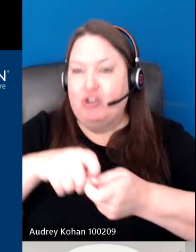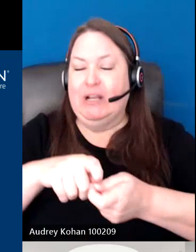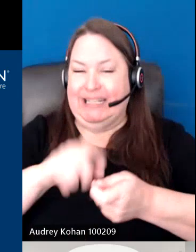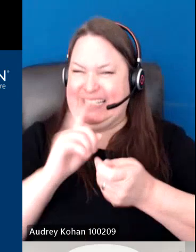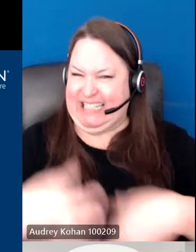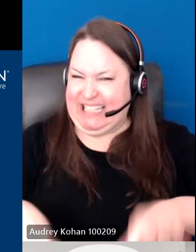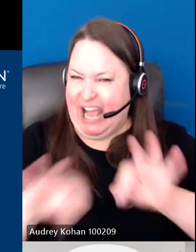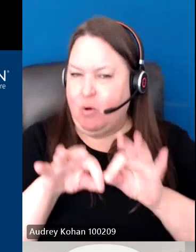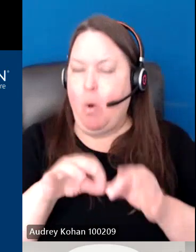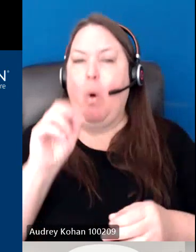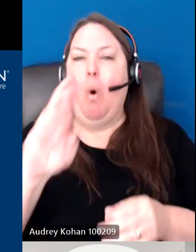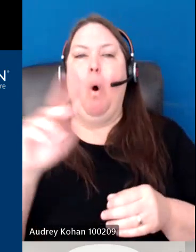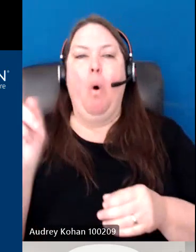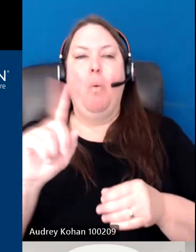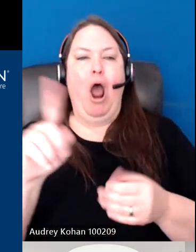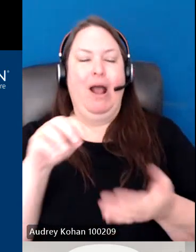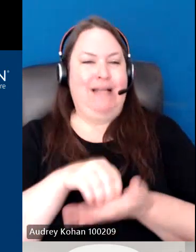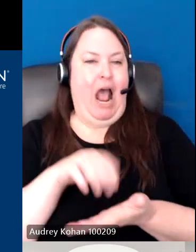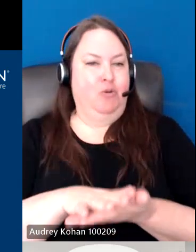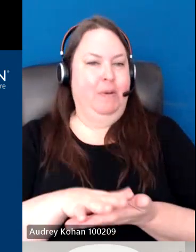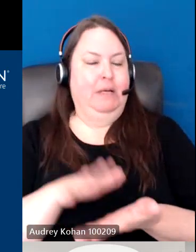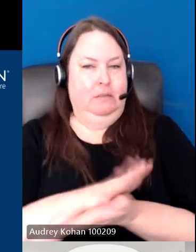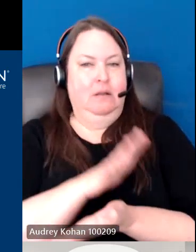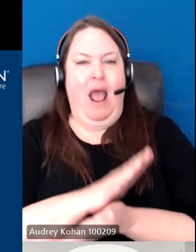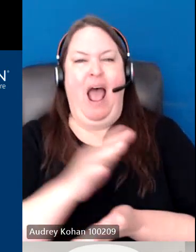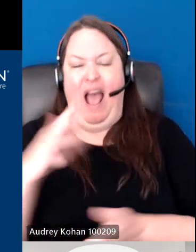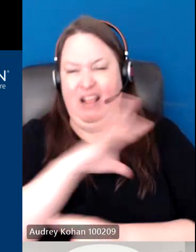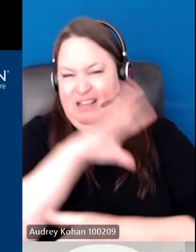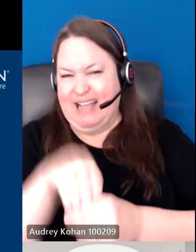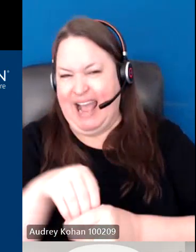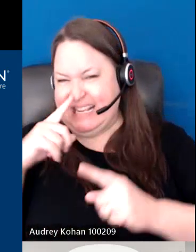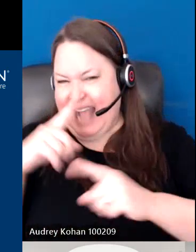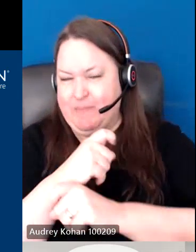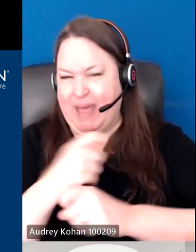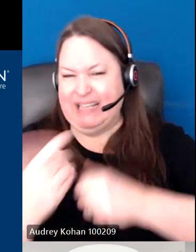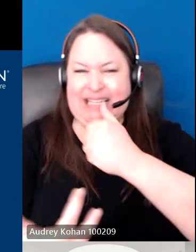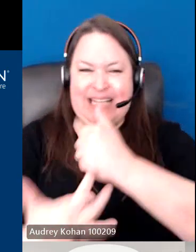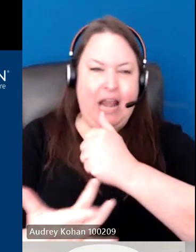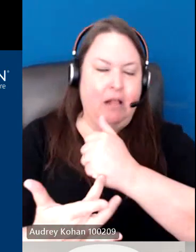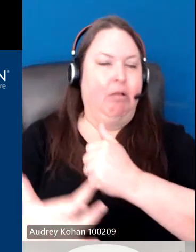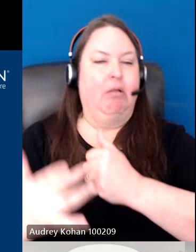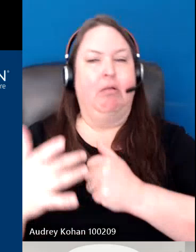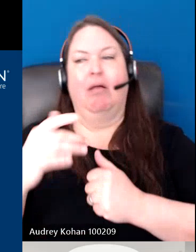or where the documents contain complex or technical or or even non-literal you know